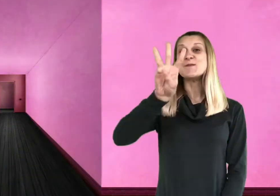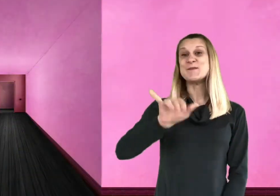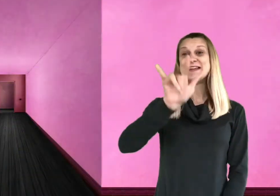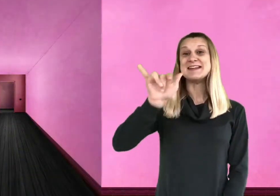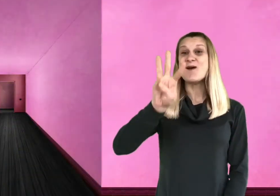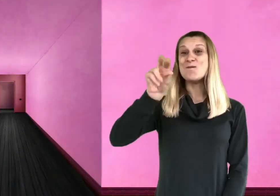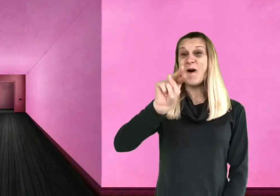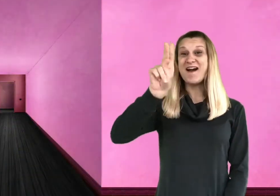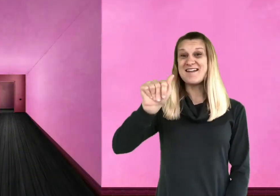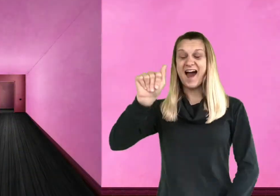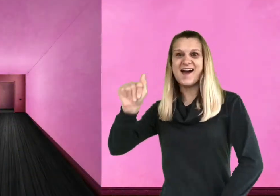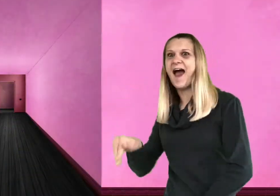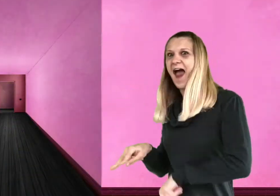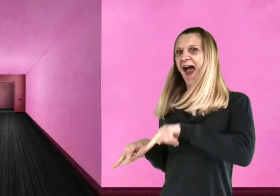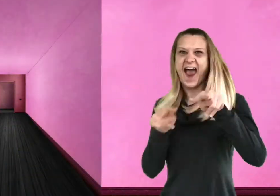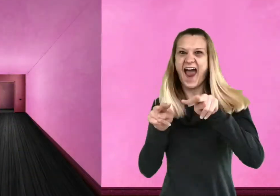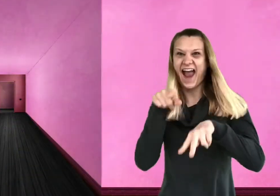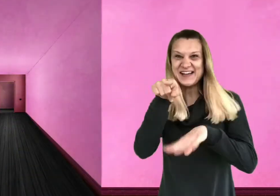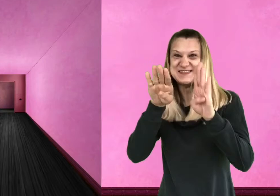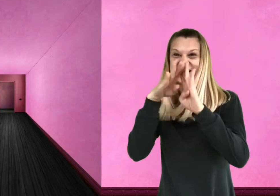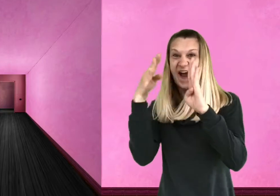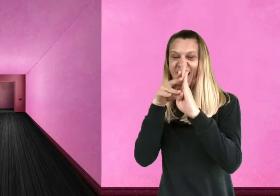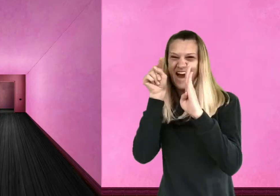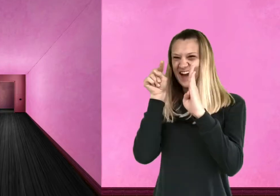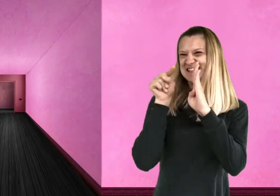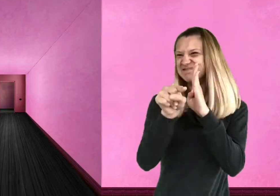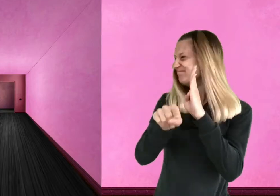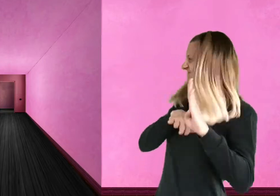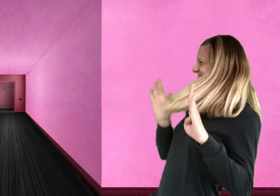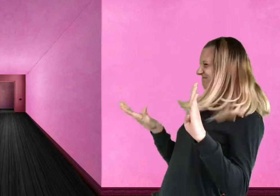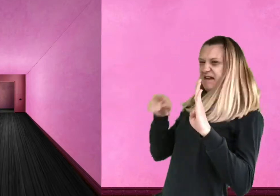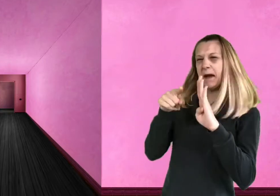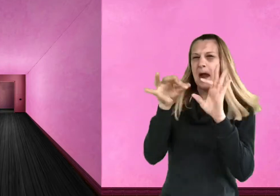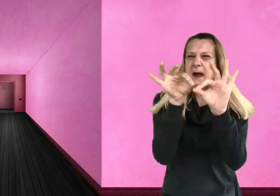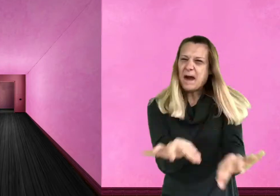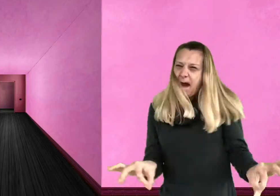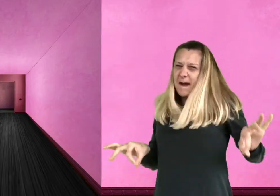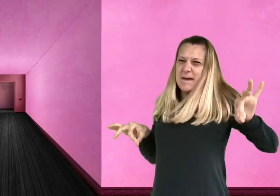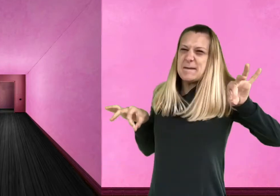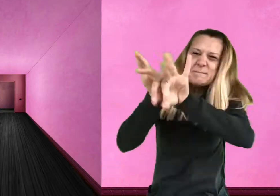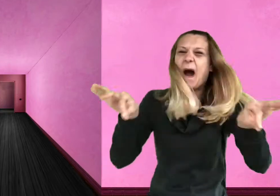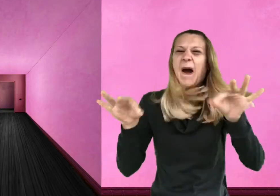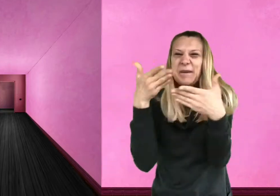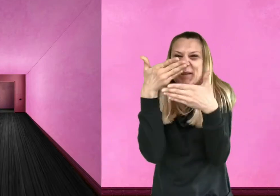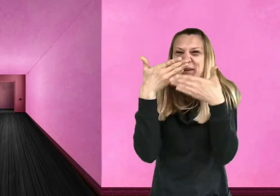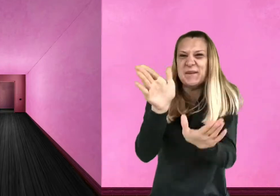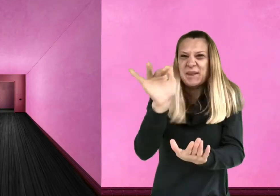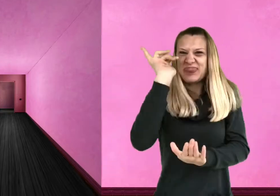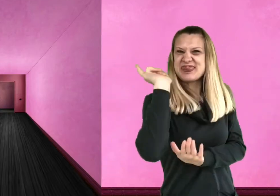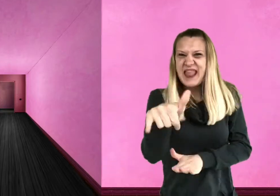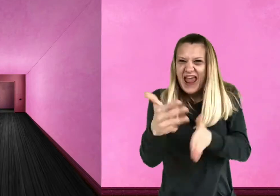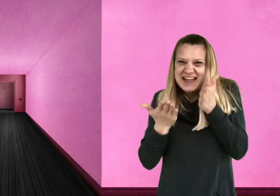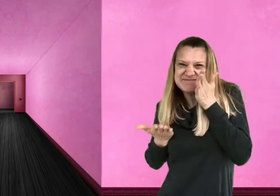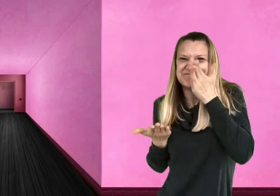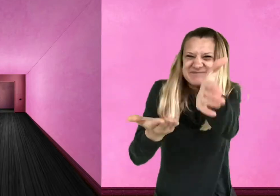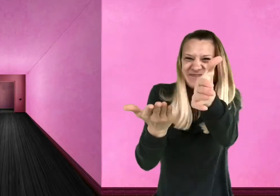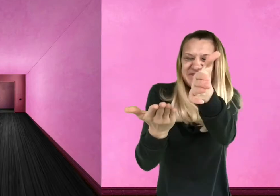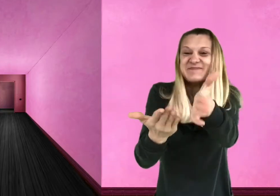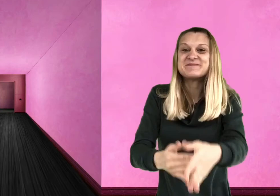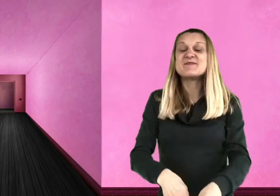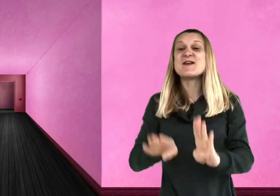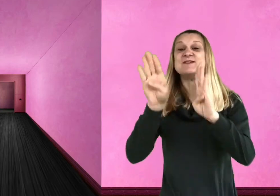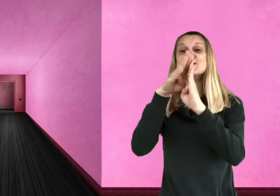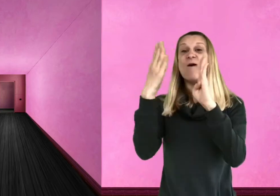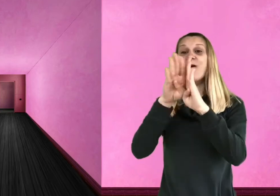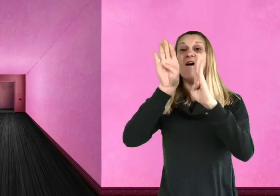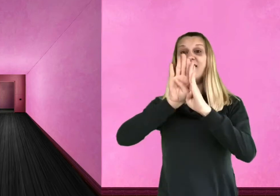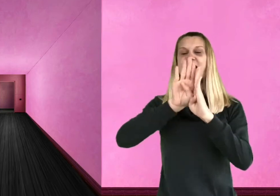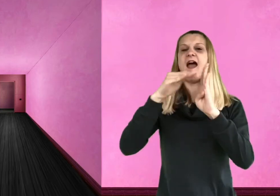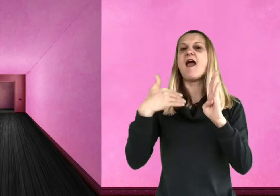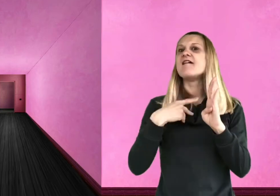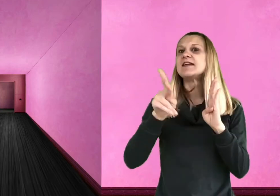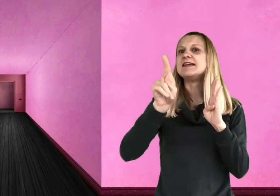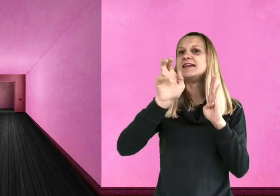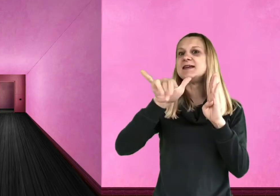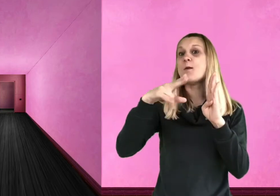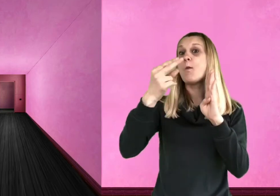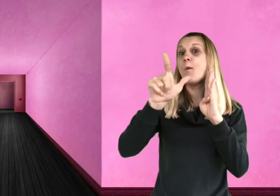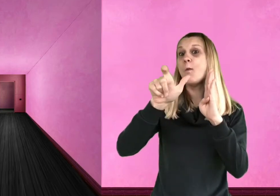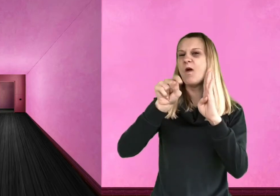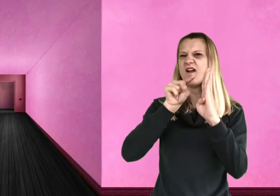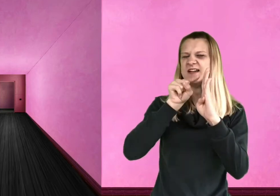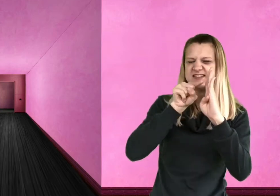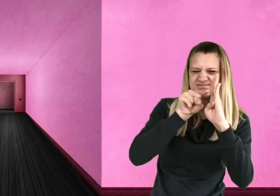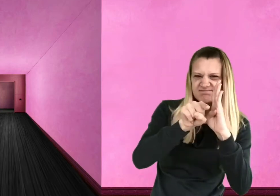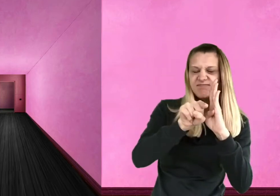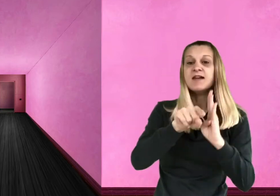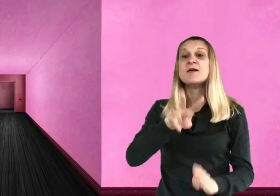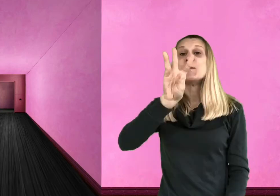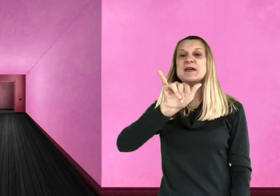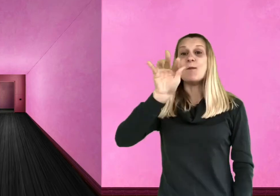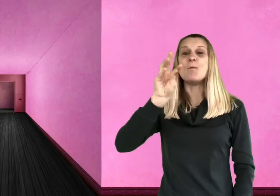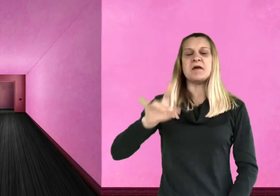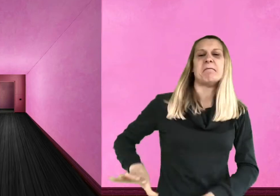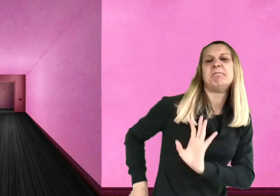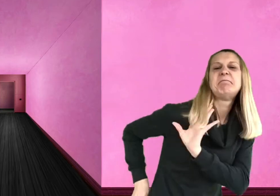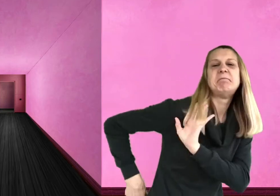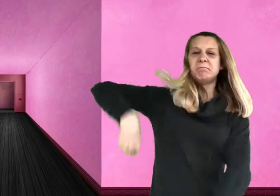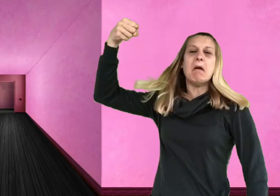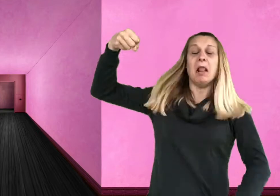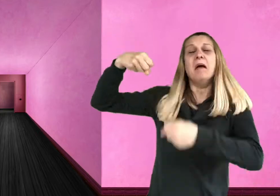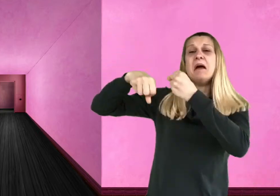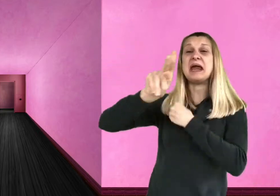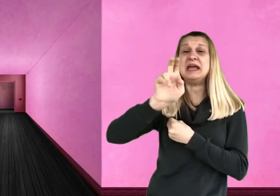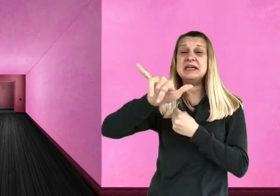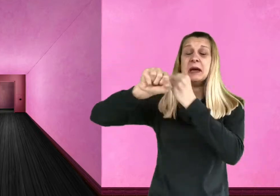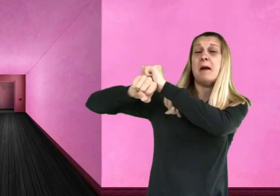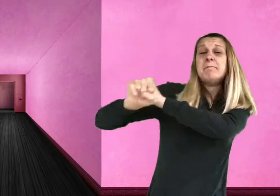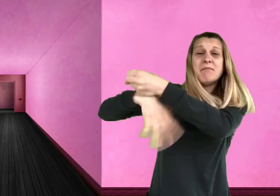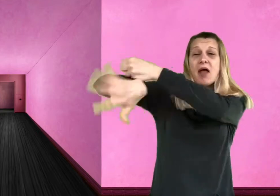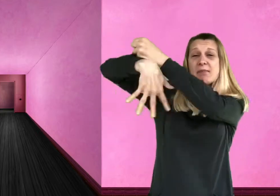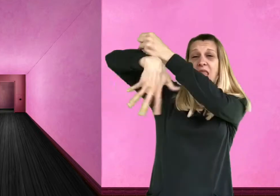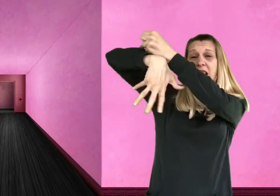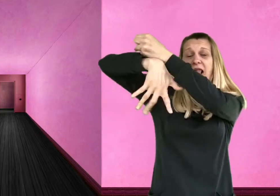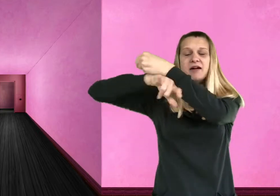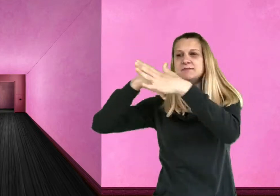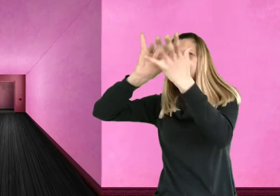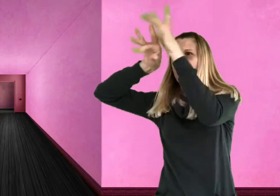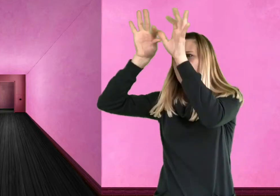"An important room, this!" cried Mr. Wonka, taking a bunch of keys from his pocket and